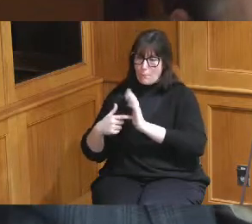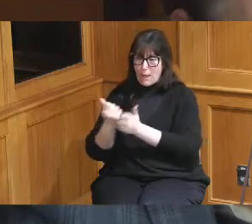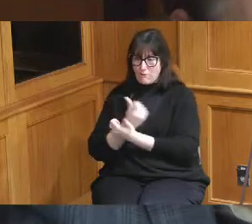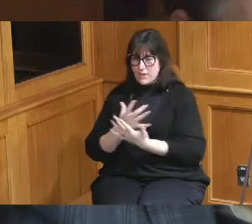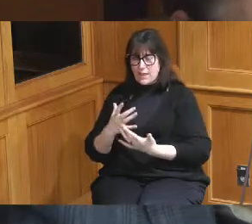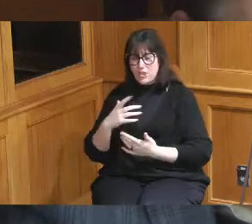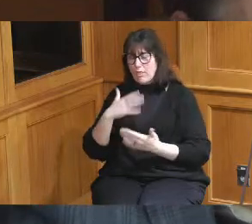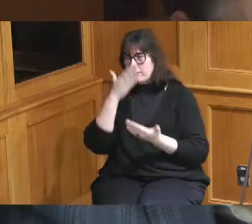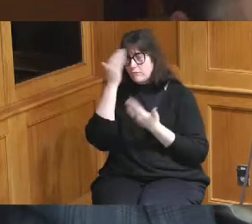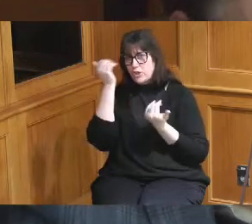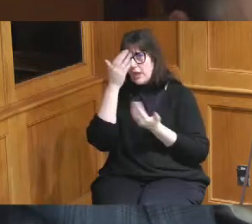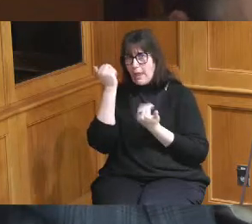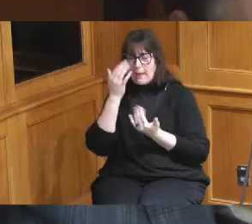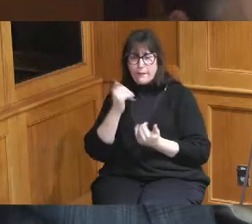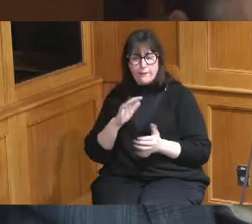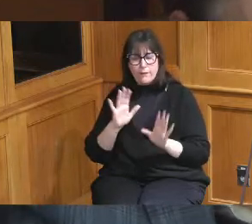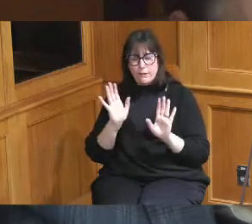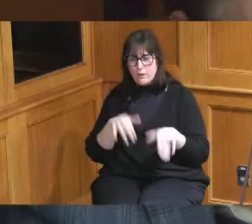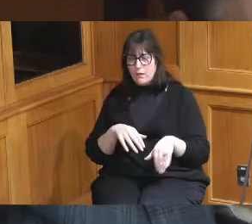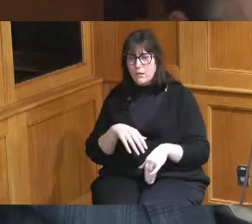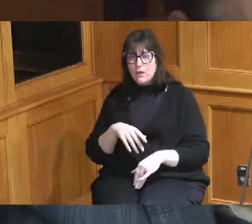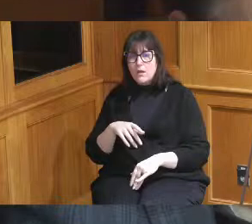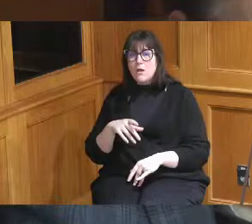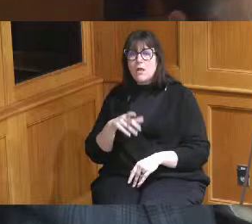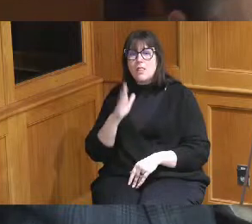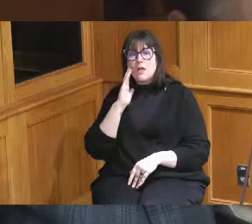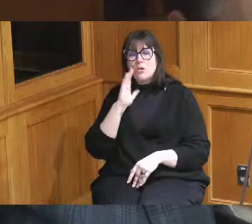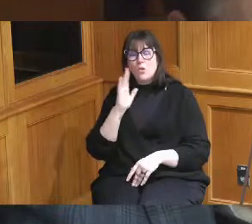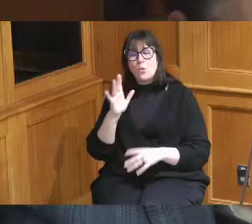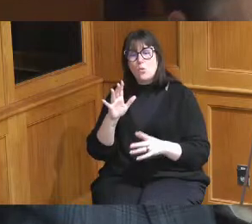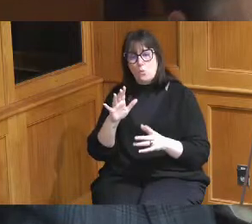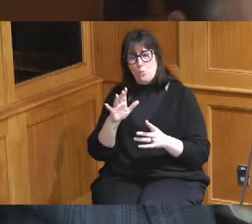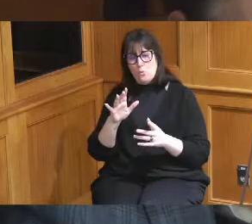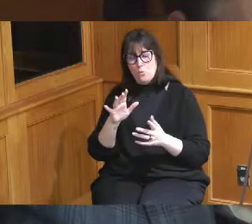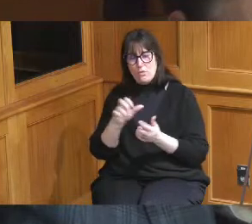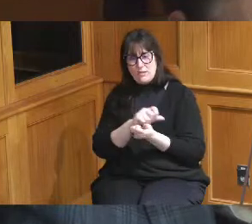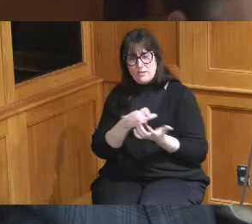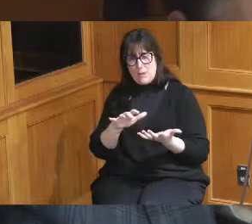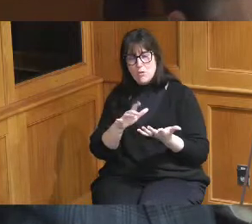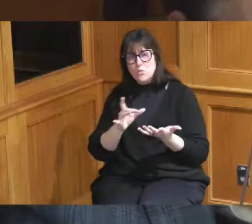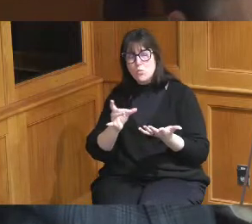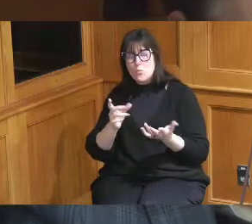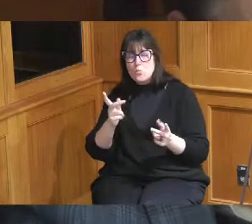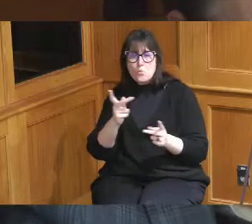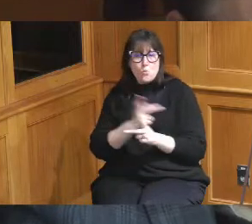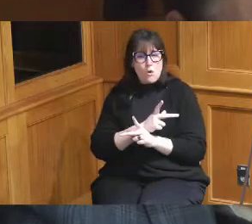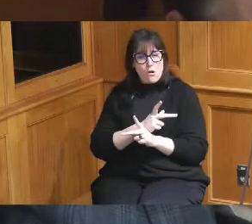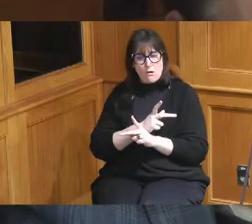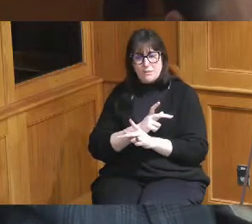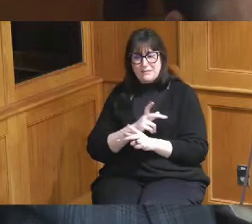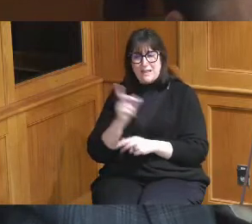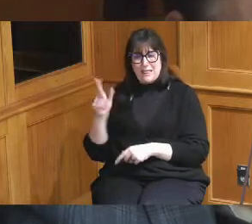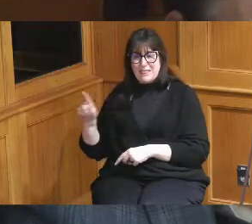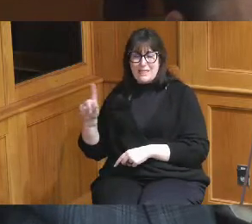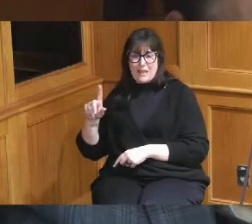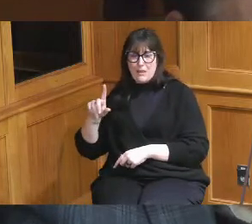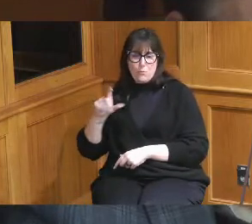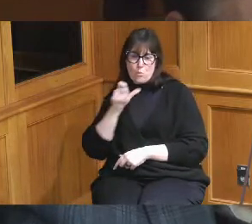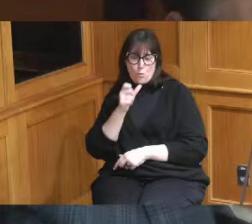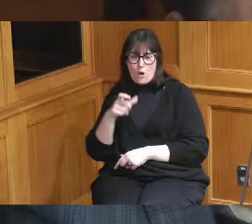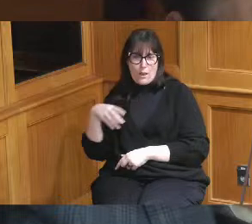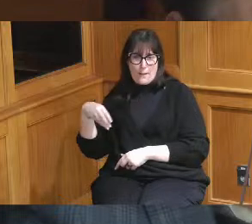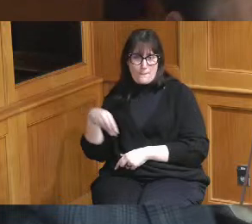was way worse than what they were going to pay so I do think keeping our eye on that because as